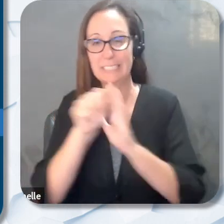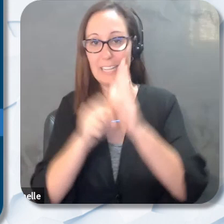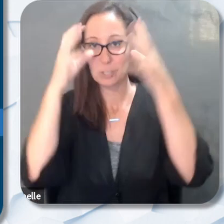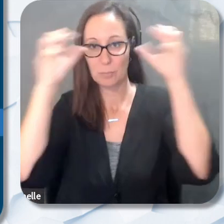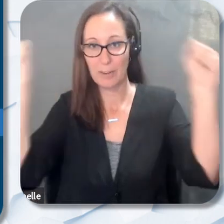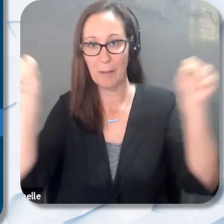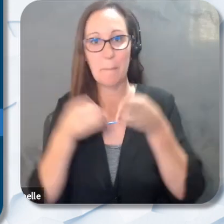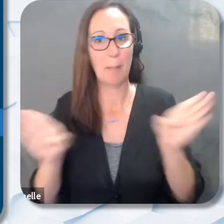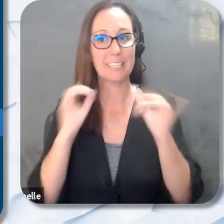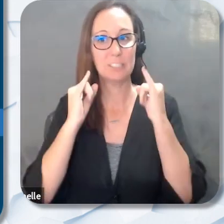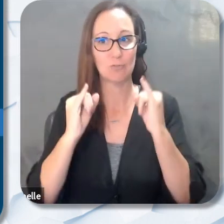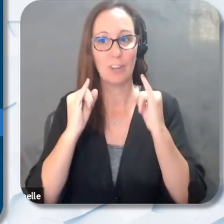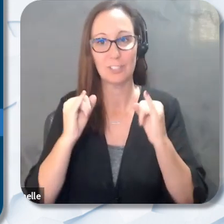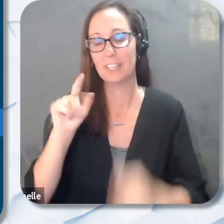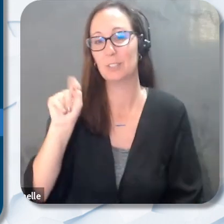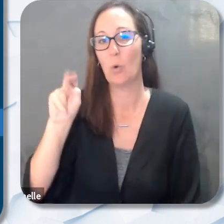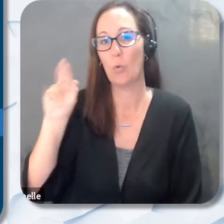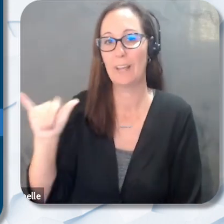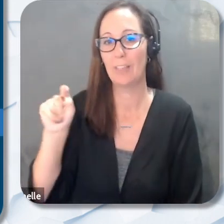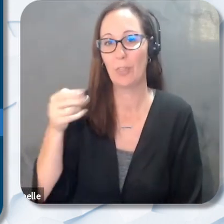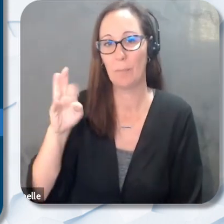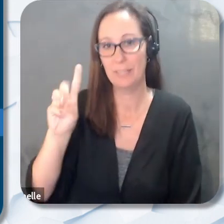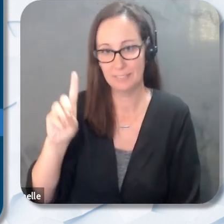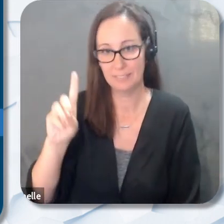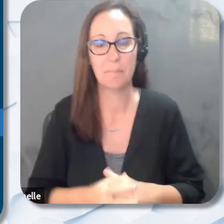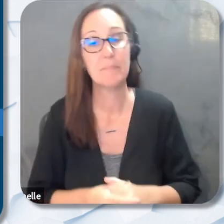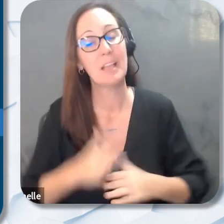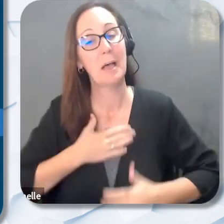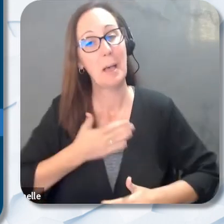public instruction Tony Thurmond. we're so happy to have all of you, joining us today